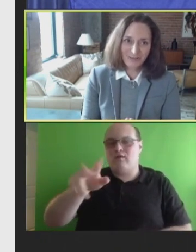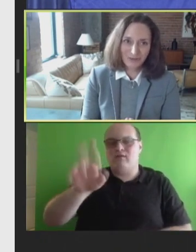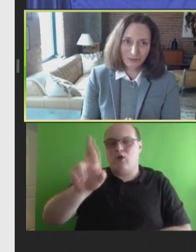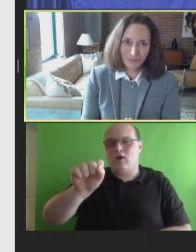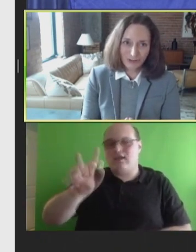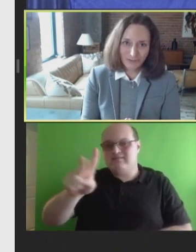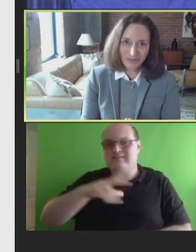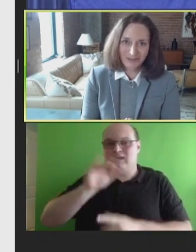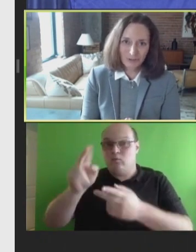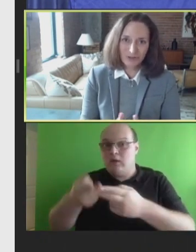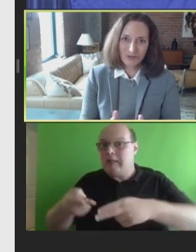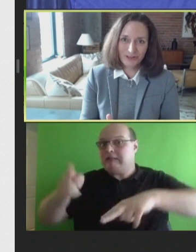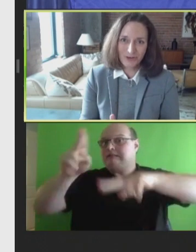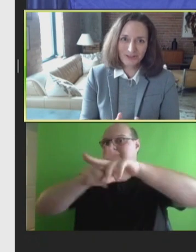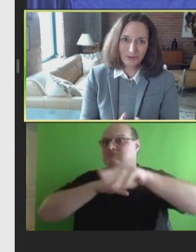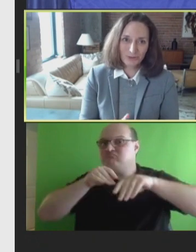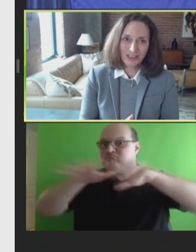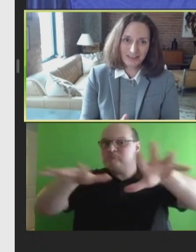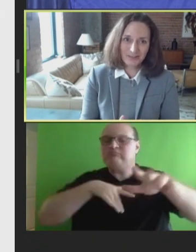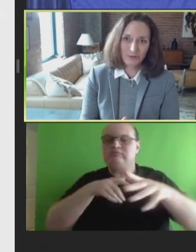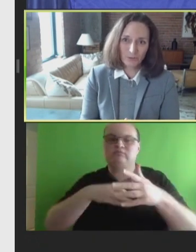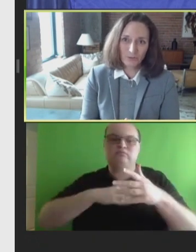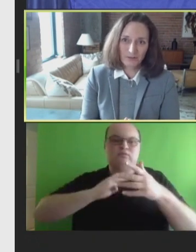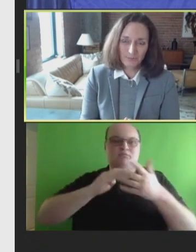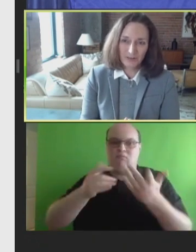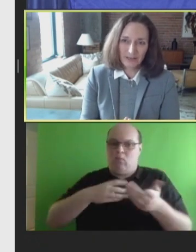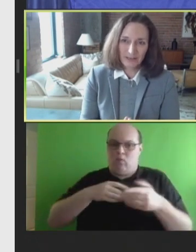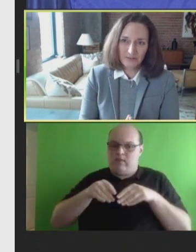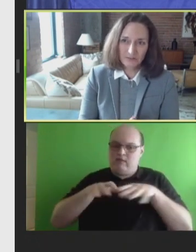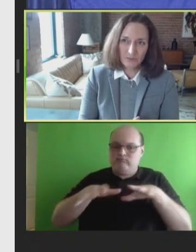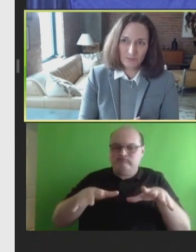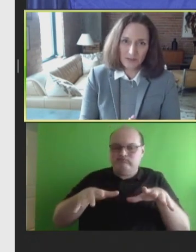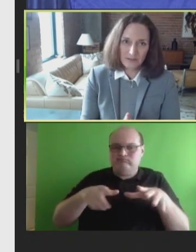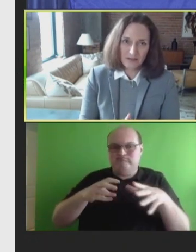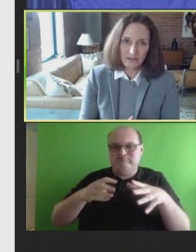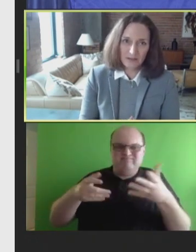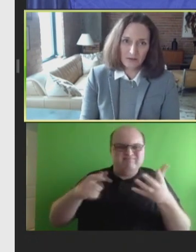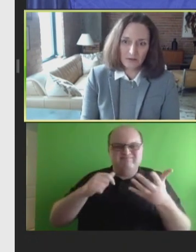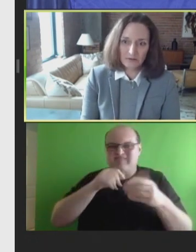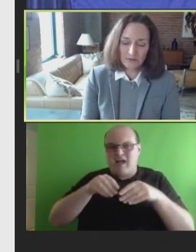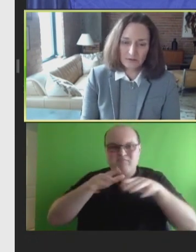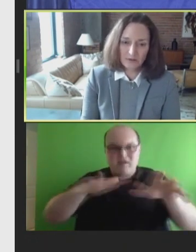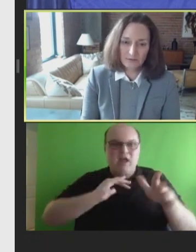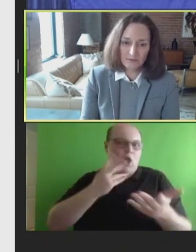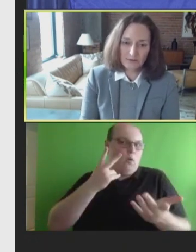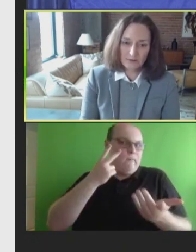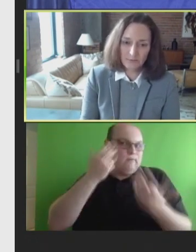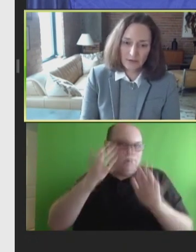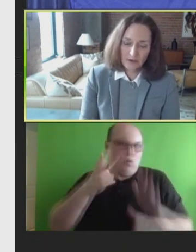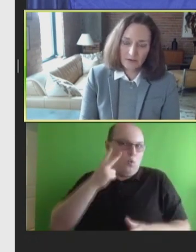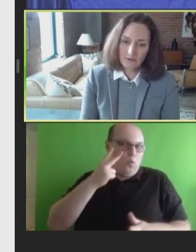go back to where it traditionally was or not? So, I will just raise that question and others